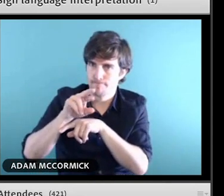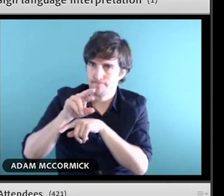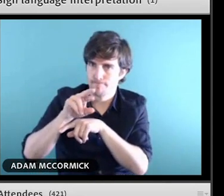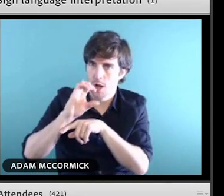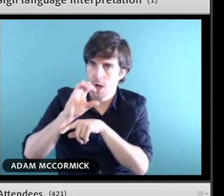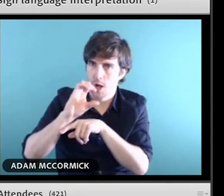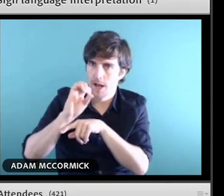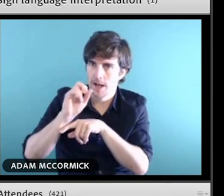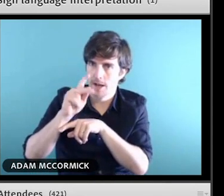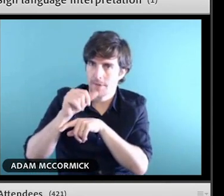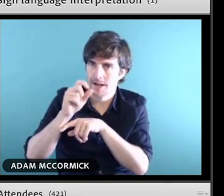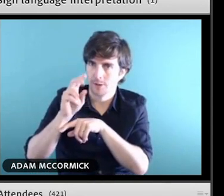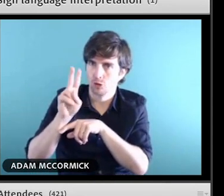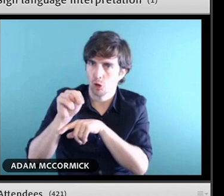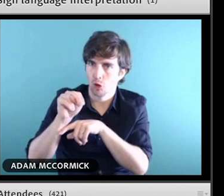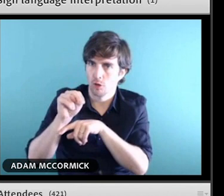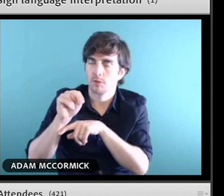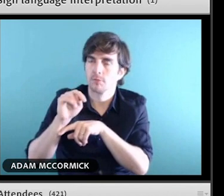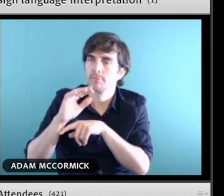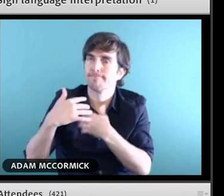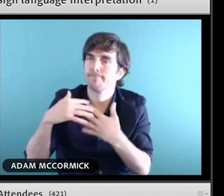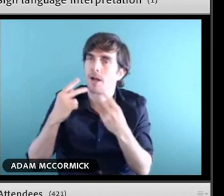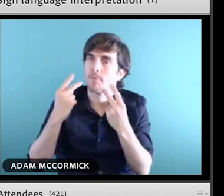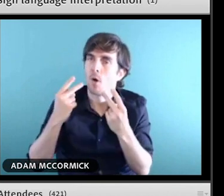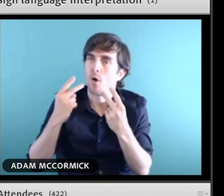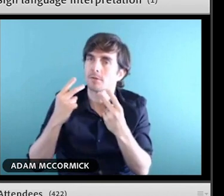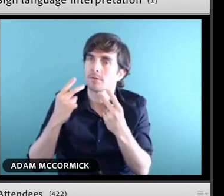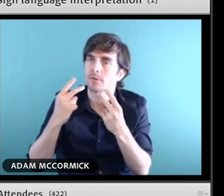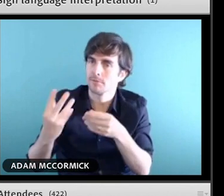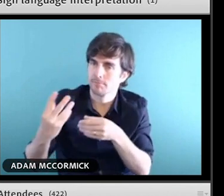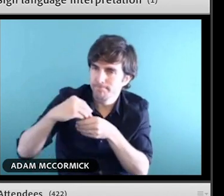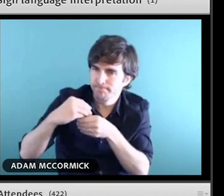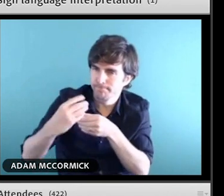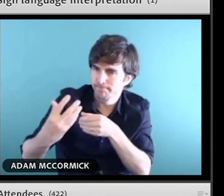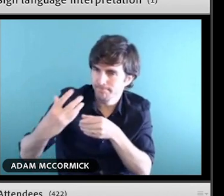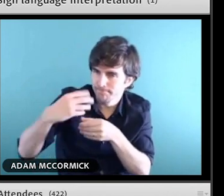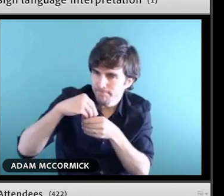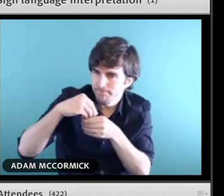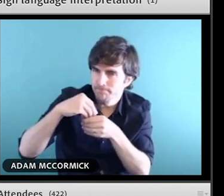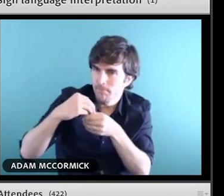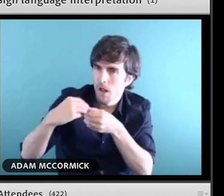or persons with disabilities is really key. Some of the other words I saw popping up that